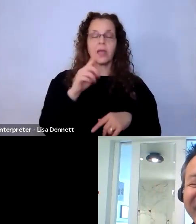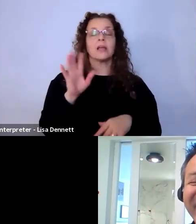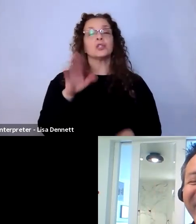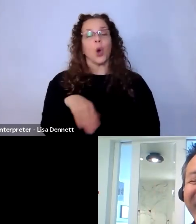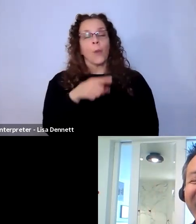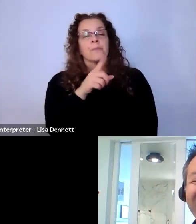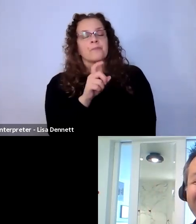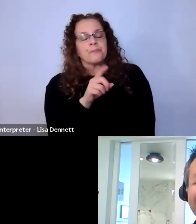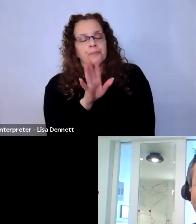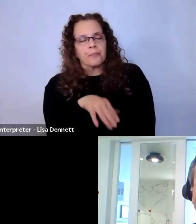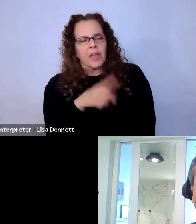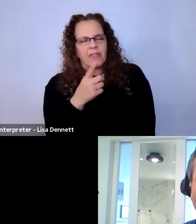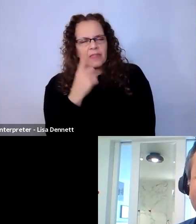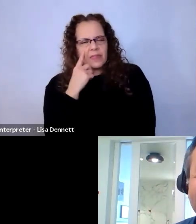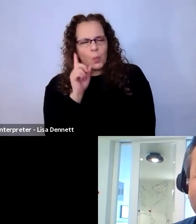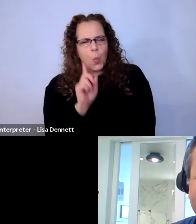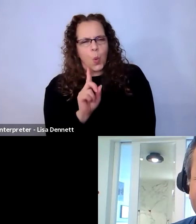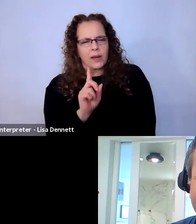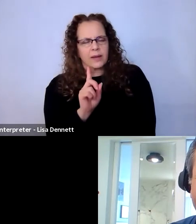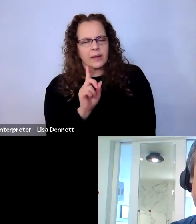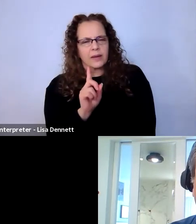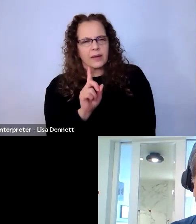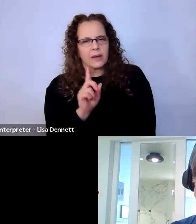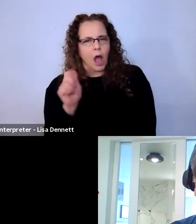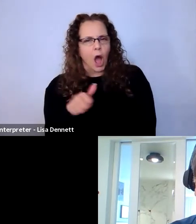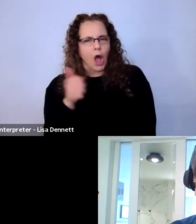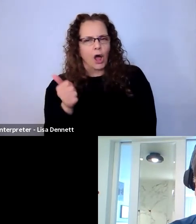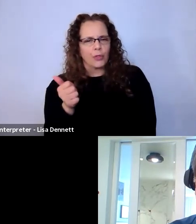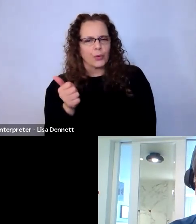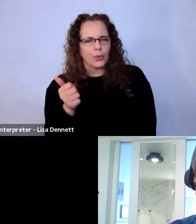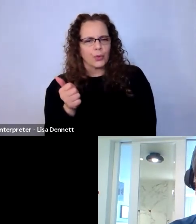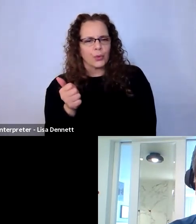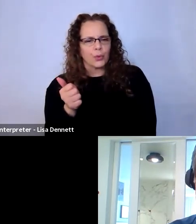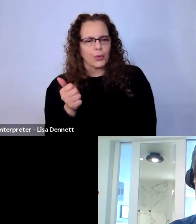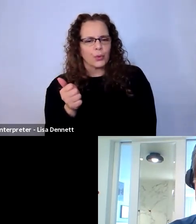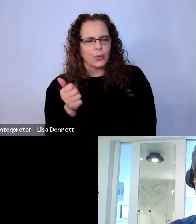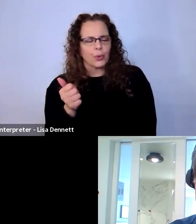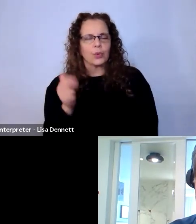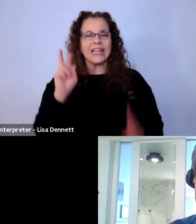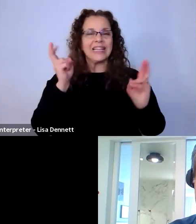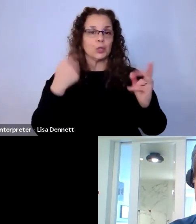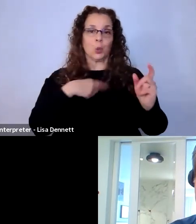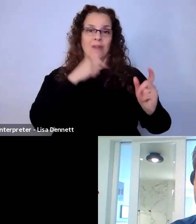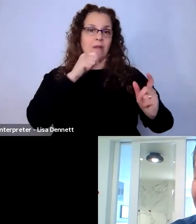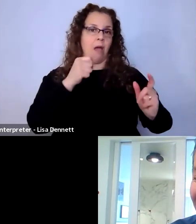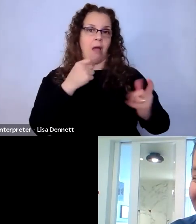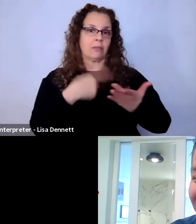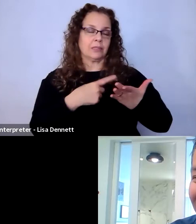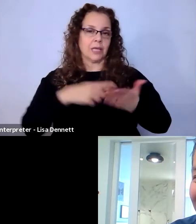Think there's one other item in in our foundation that we haven't spoken about yet, and I think that was the gas exchange.